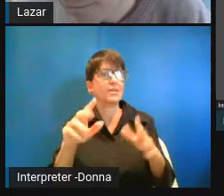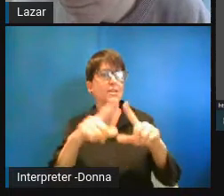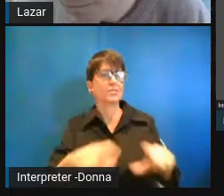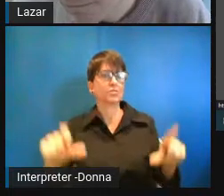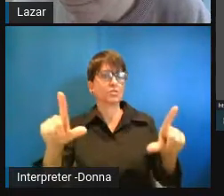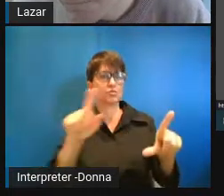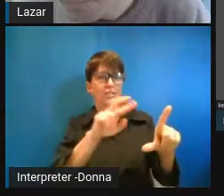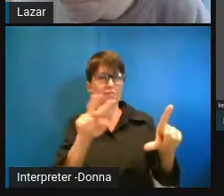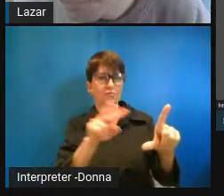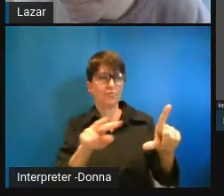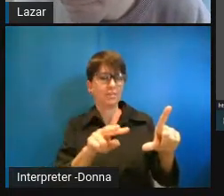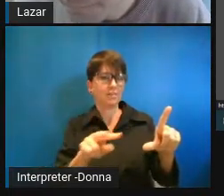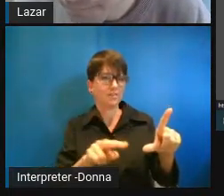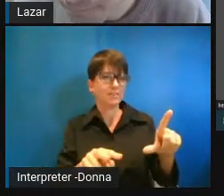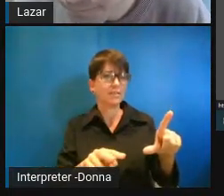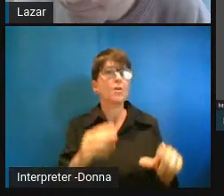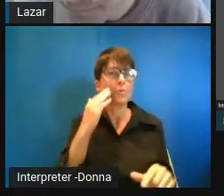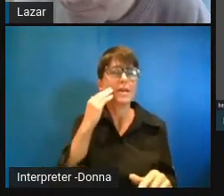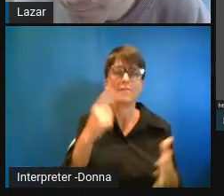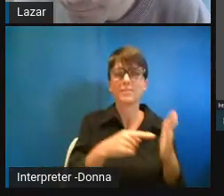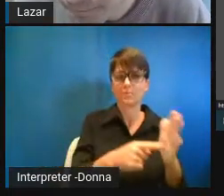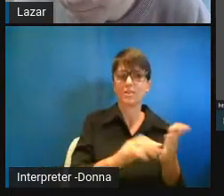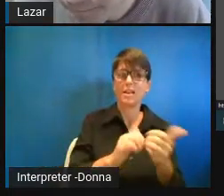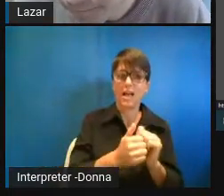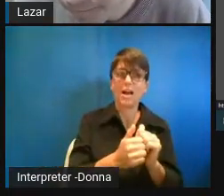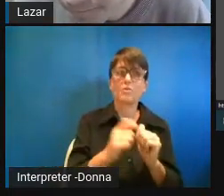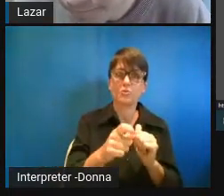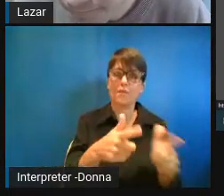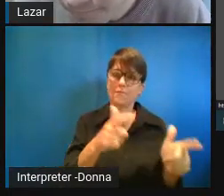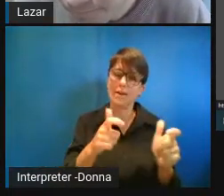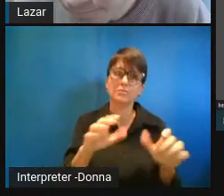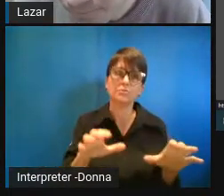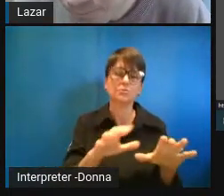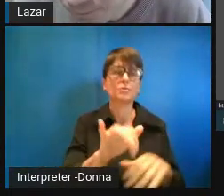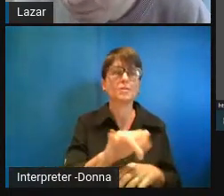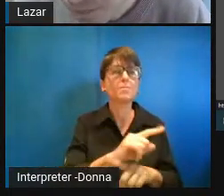how fast to use it. Again, you can't do it because otherwise, you can't beat the slider.